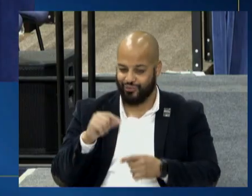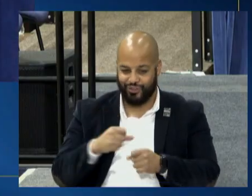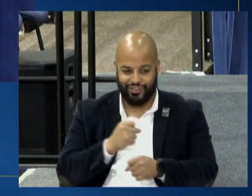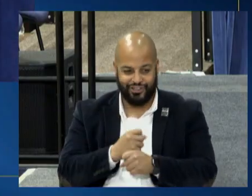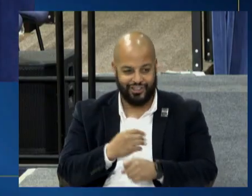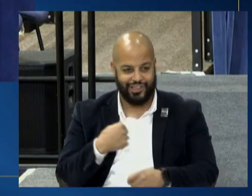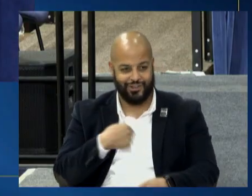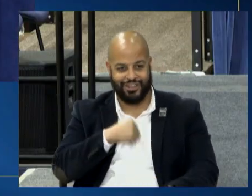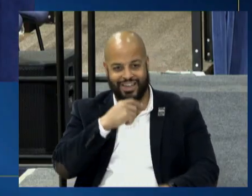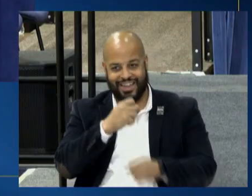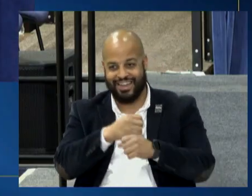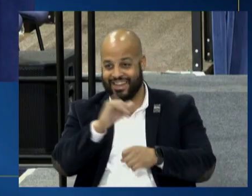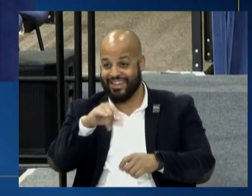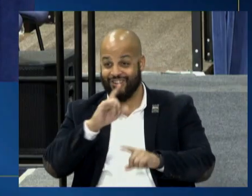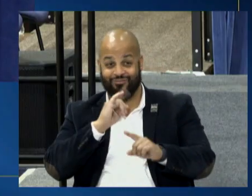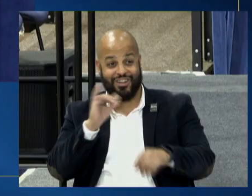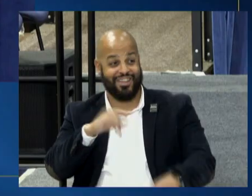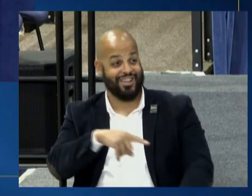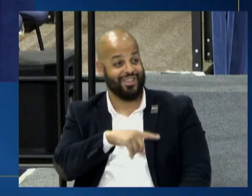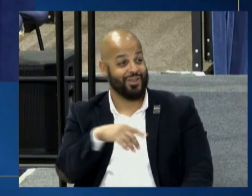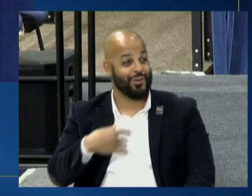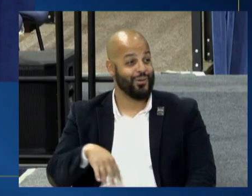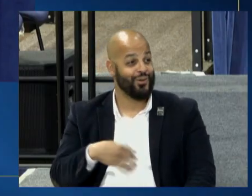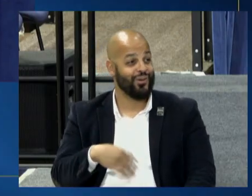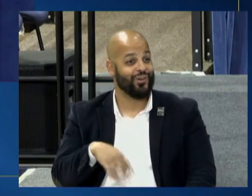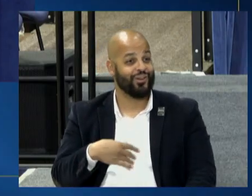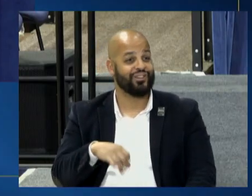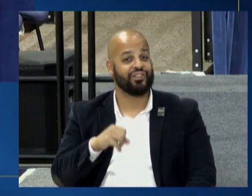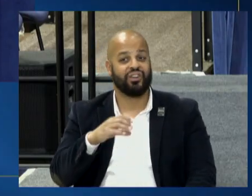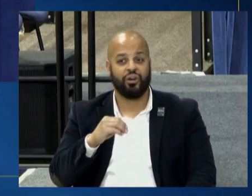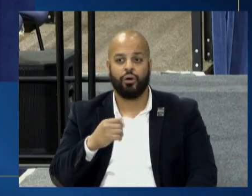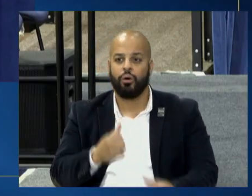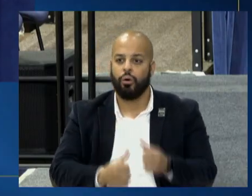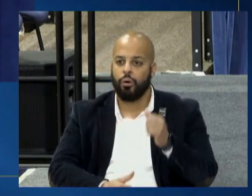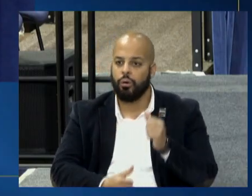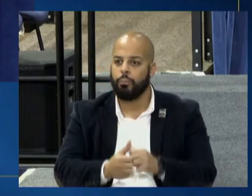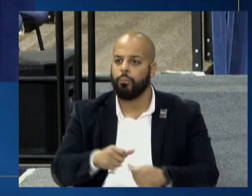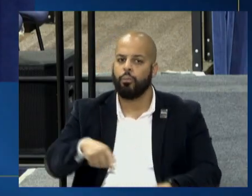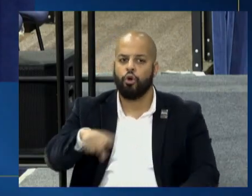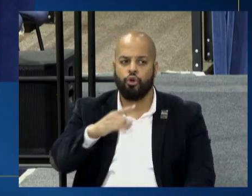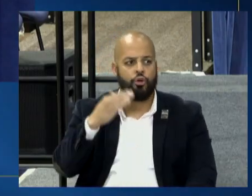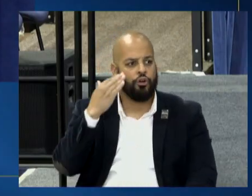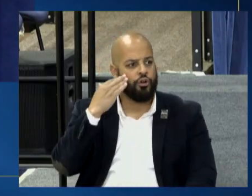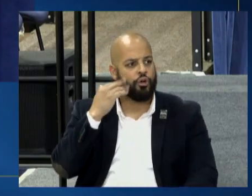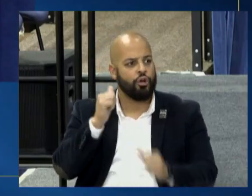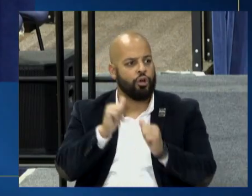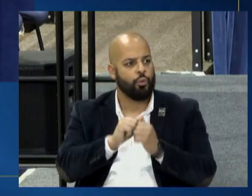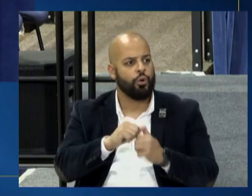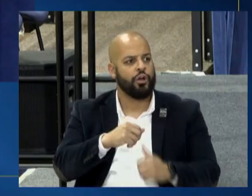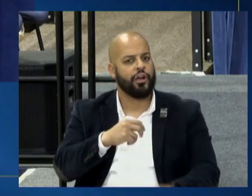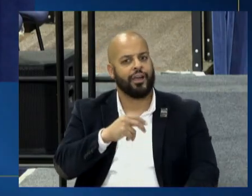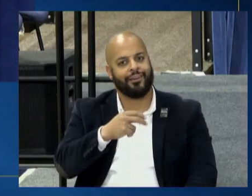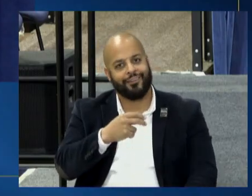that response even if we say ONC. So, this is great that most of you in this room are familiar generally with ARPA-H. And if I were to ask you, probably, you know,